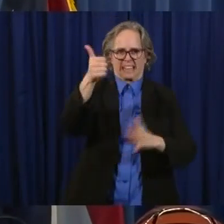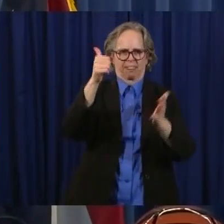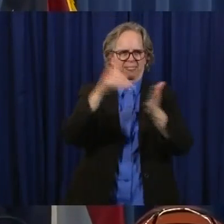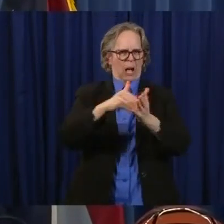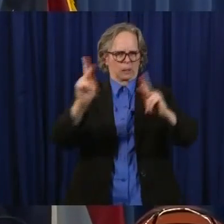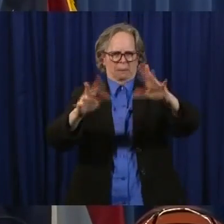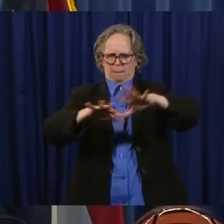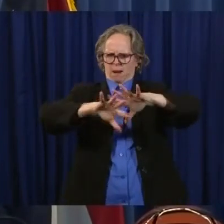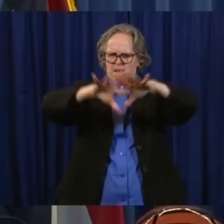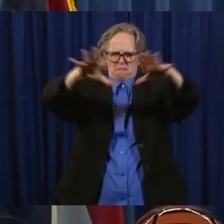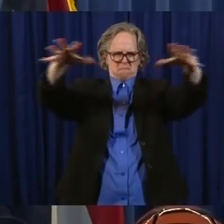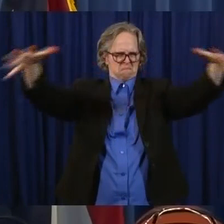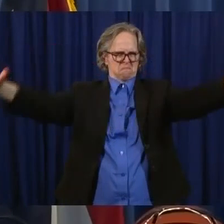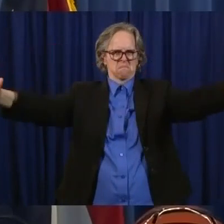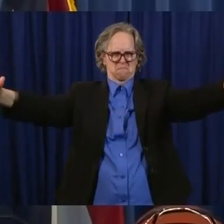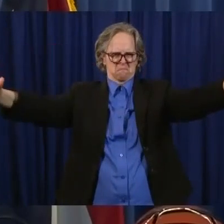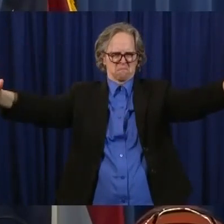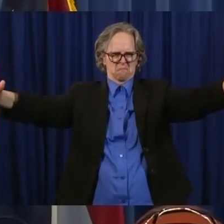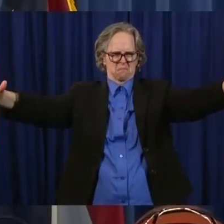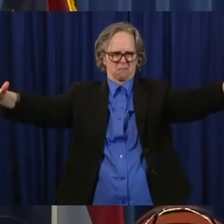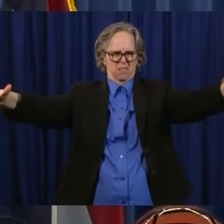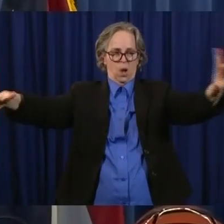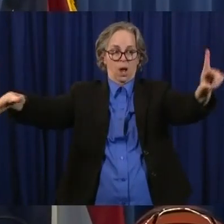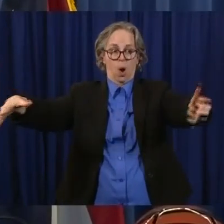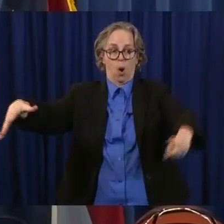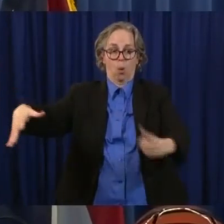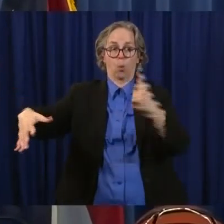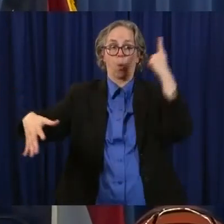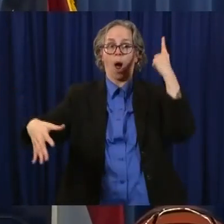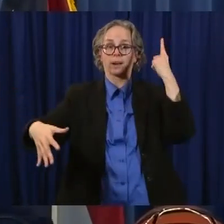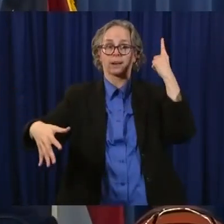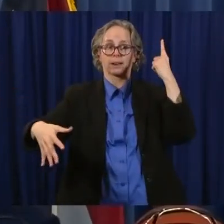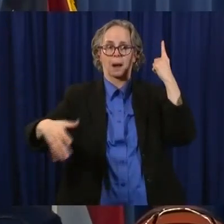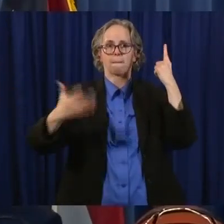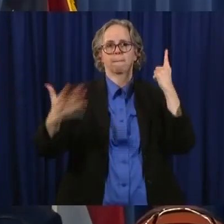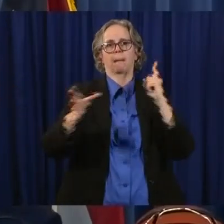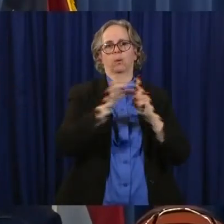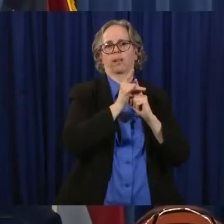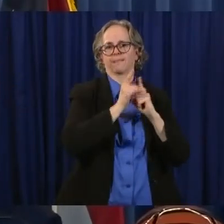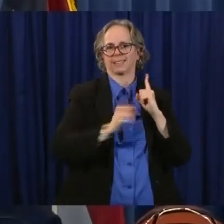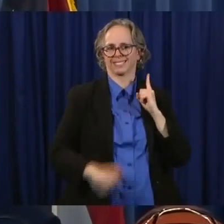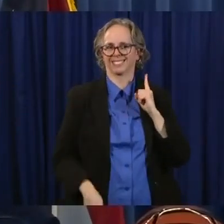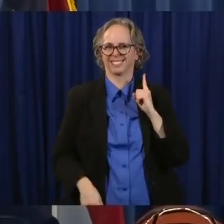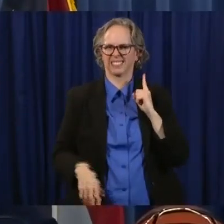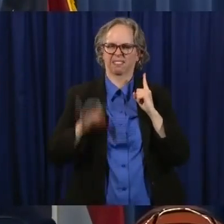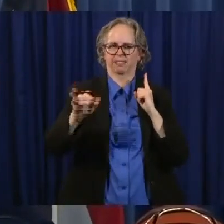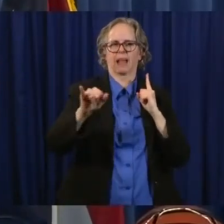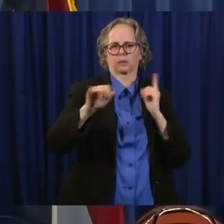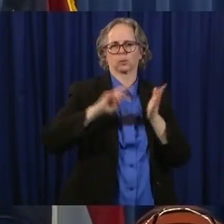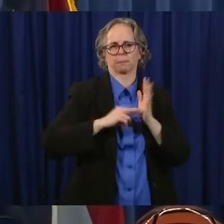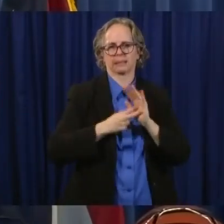SORRY. YOU GAVE A STATISTIC A MINUTE AGO. I DON'T UNDERSTAND WHAT THAT PERTAINS TO. THINK OF IT AS, IF THERE ARE 10,000 PEOPLE, THERE WOULD BE